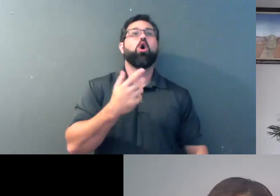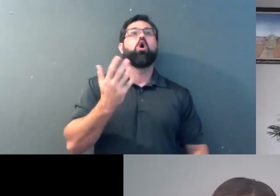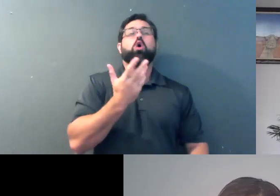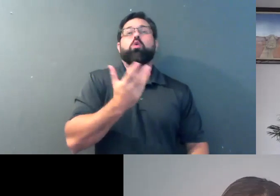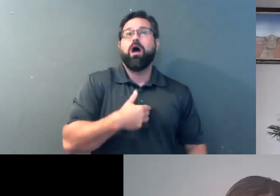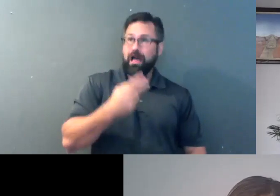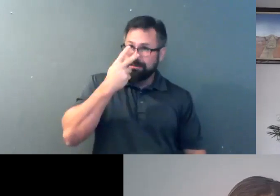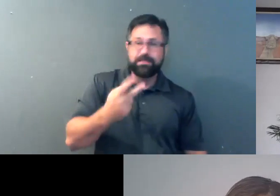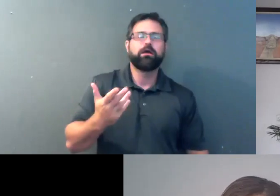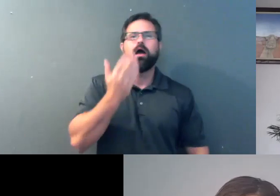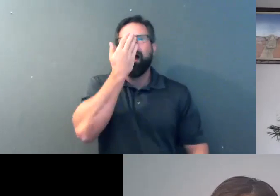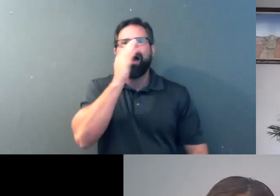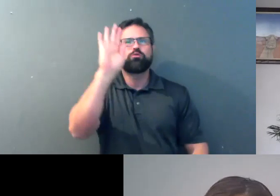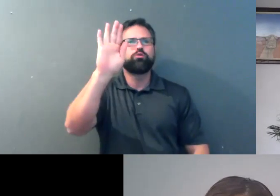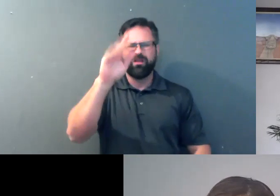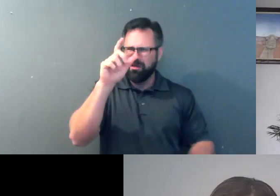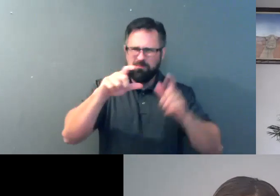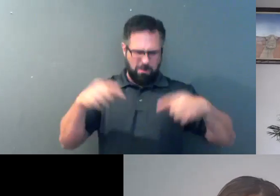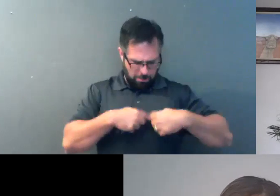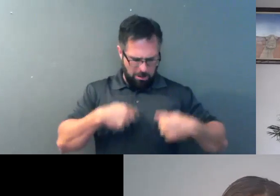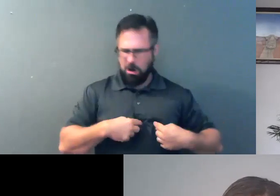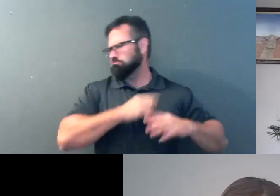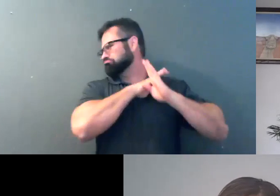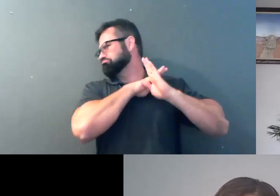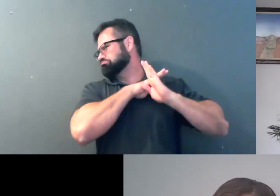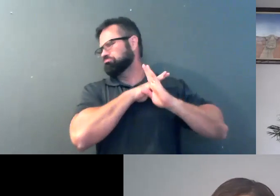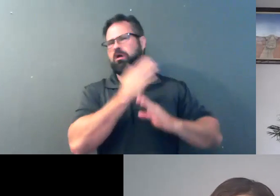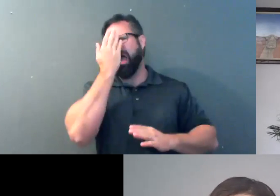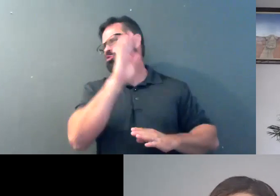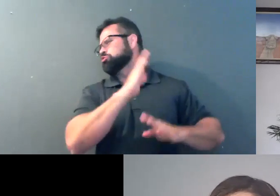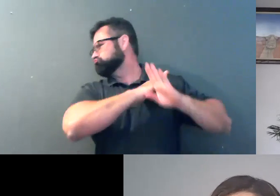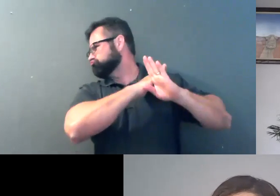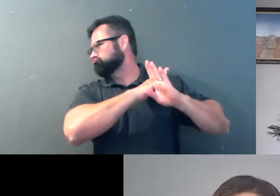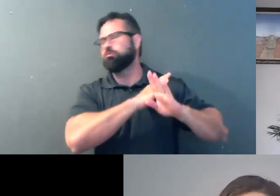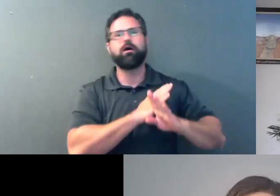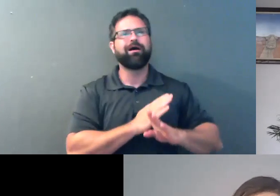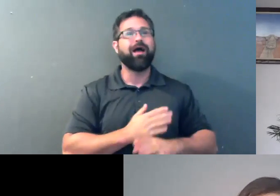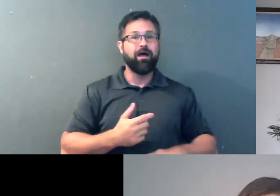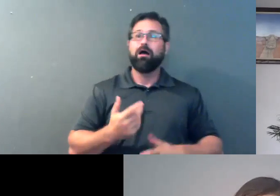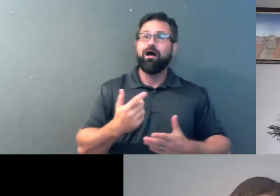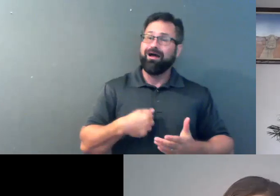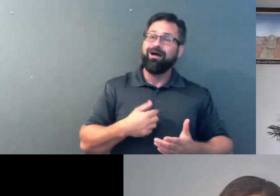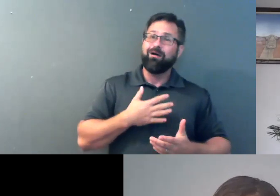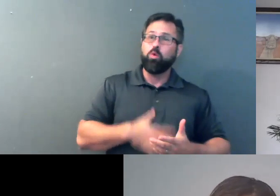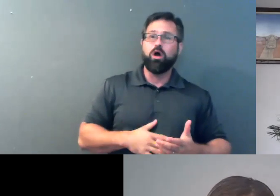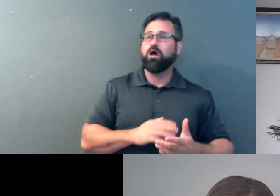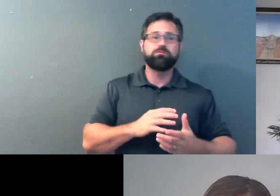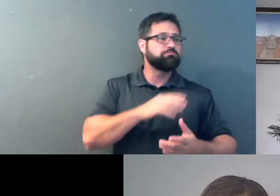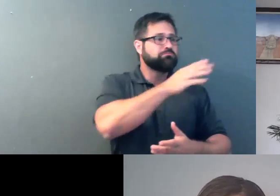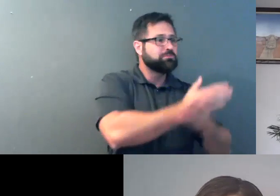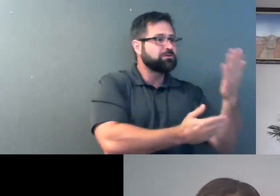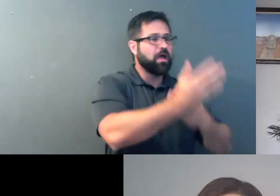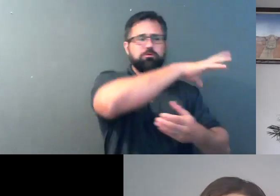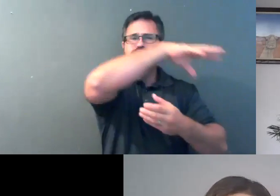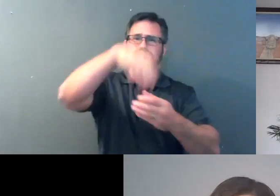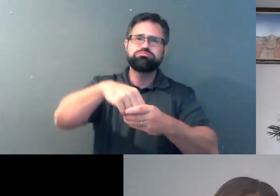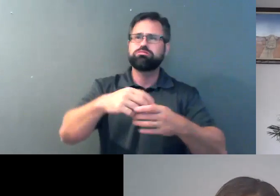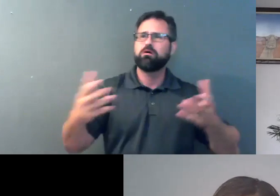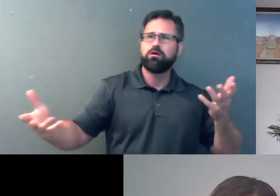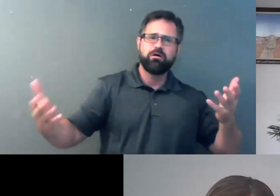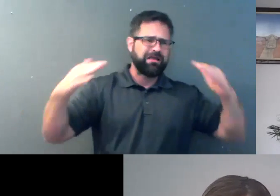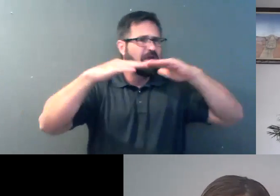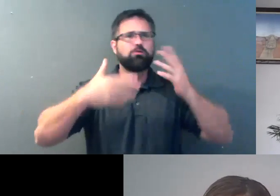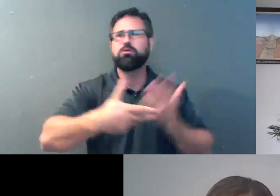actually hinder uh real inclusion and so like um it can be like very much achieved through the